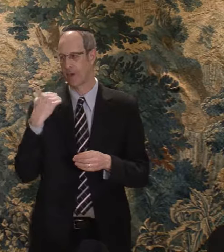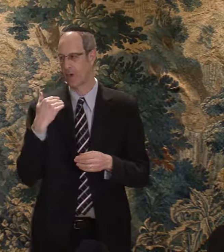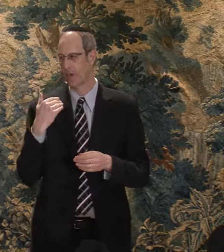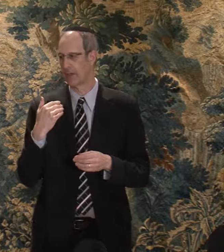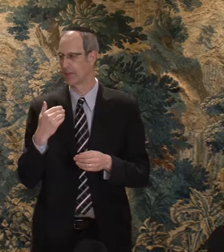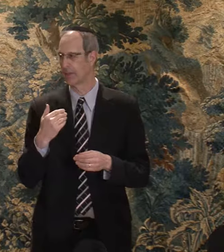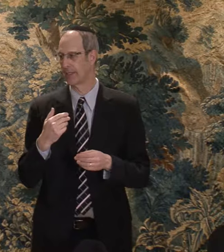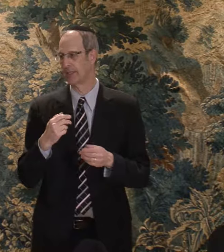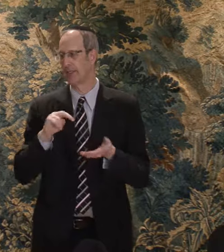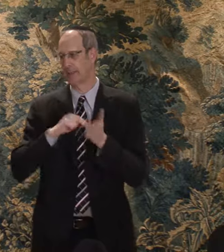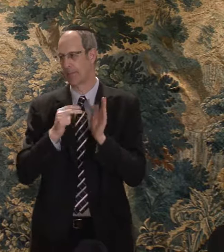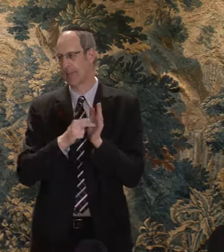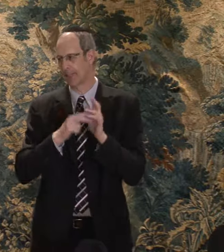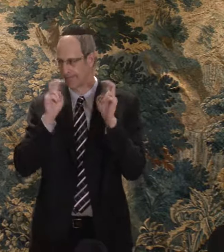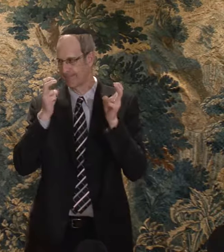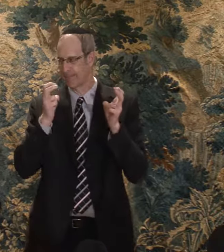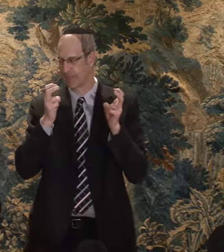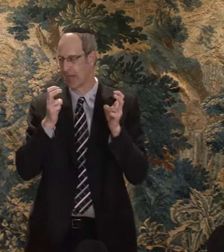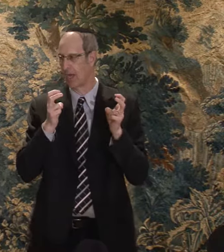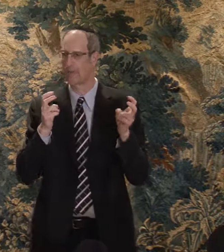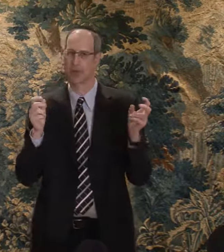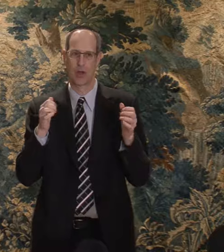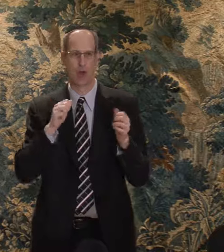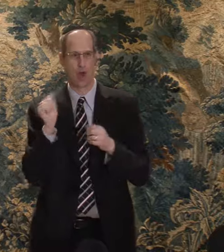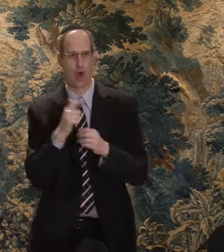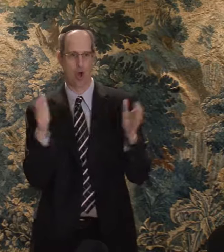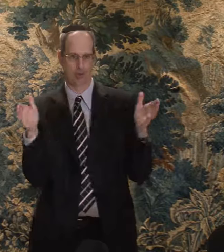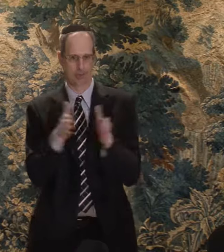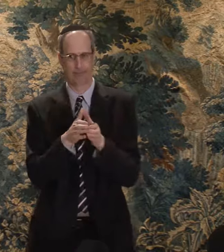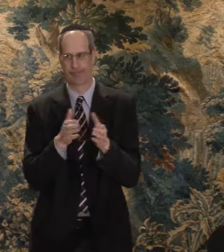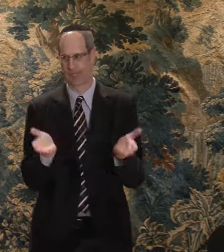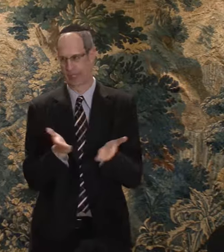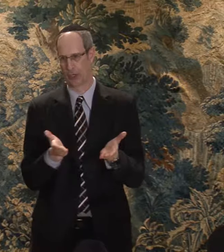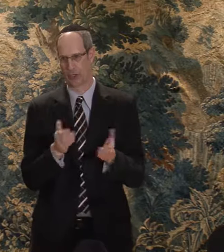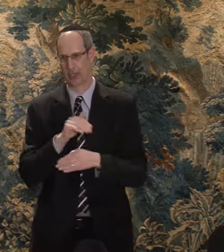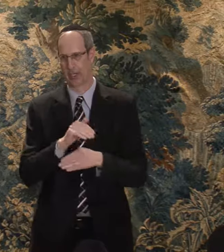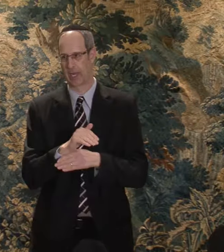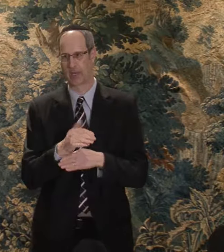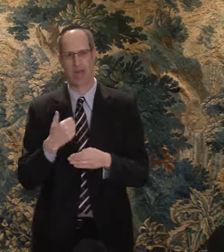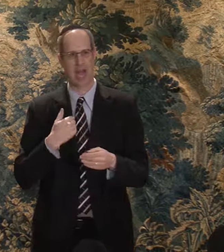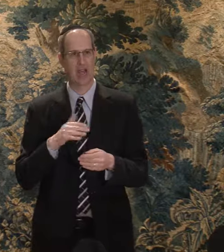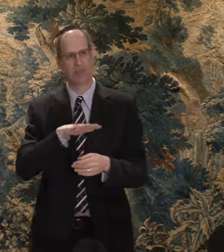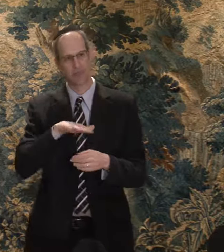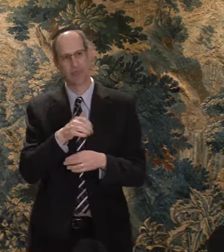we came here tonight I knew that I had only about 10 or 15 minutes to speak to